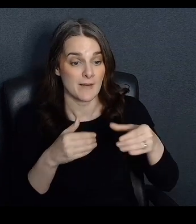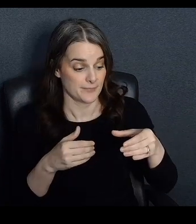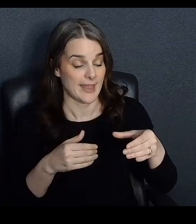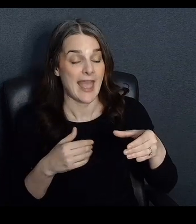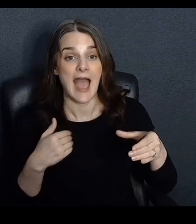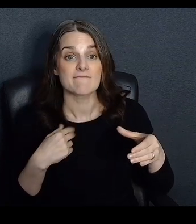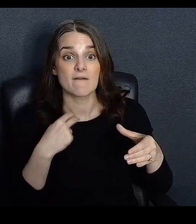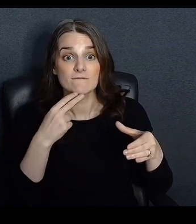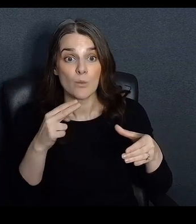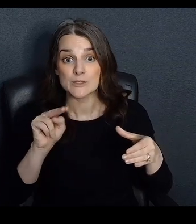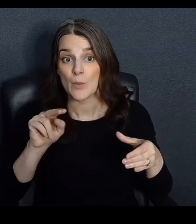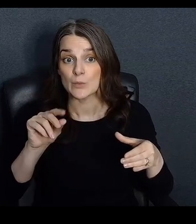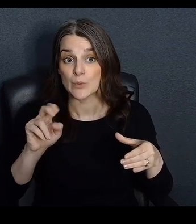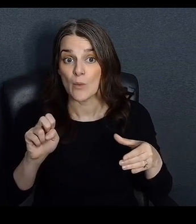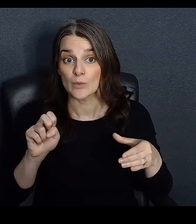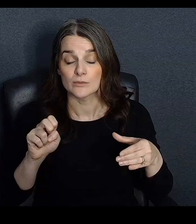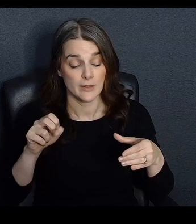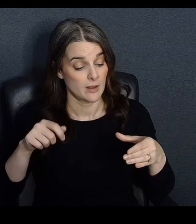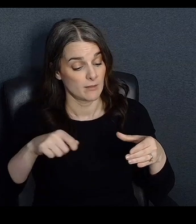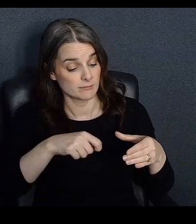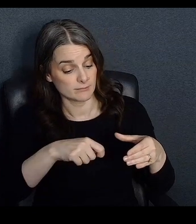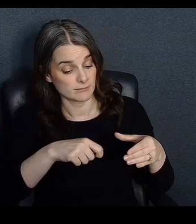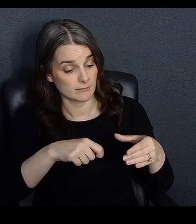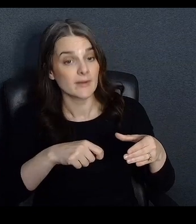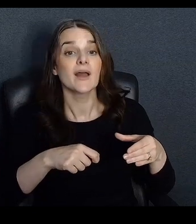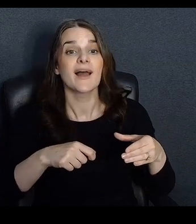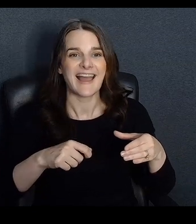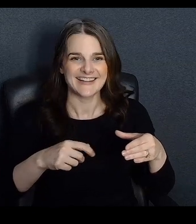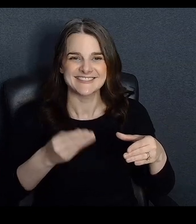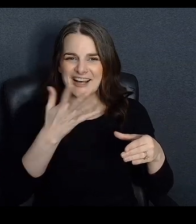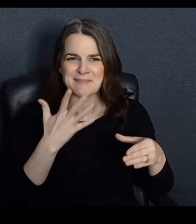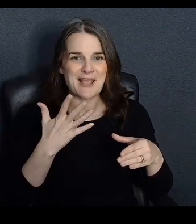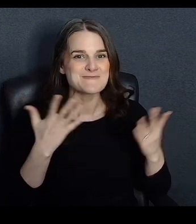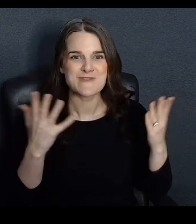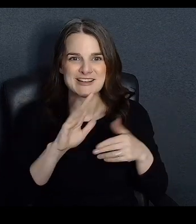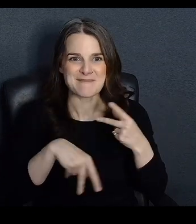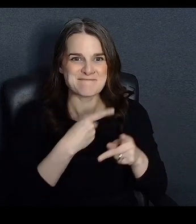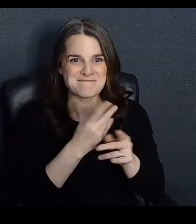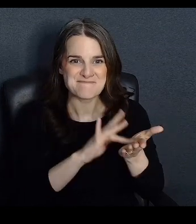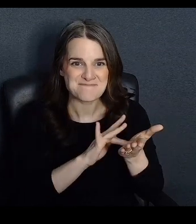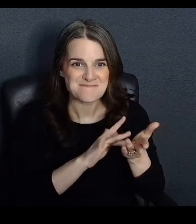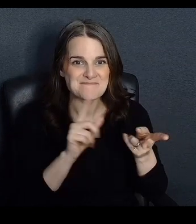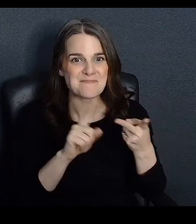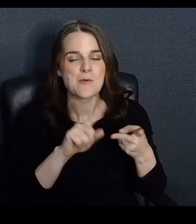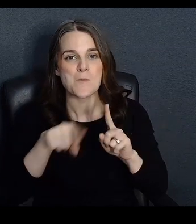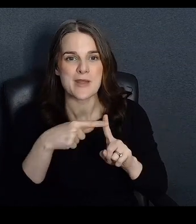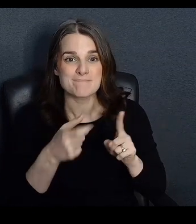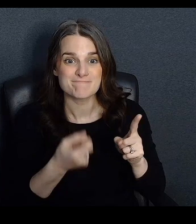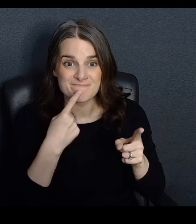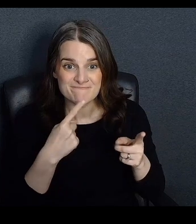saying what the medication is, and what time of day they're supposed to take it. Other places this could be used would